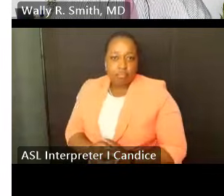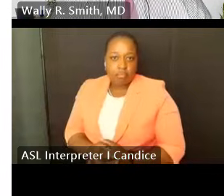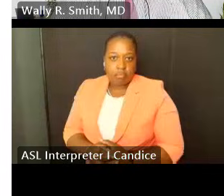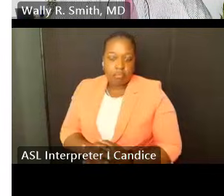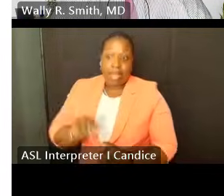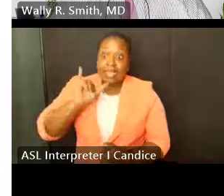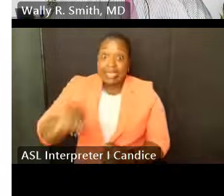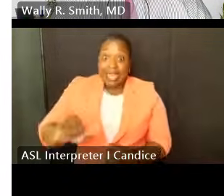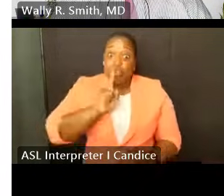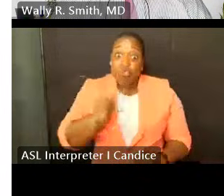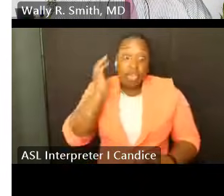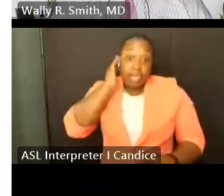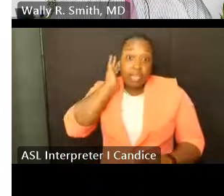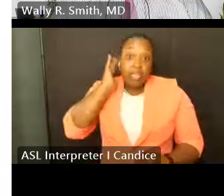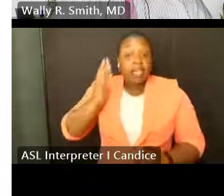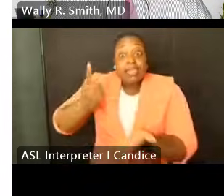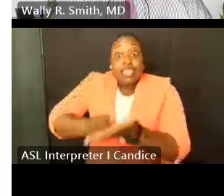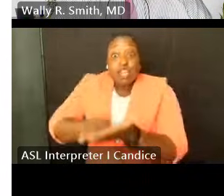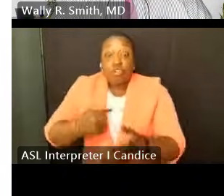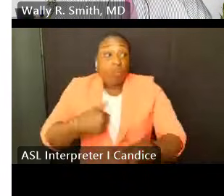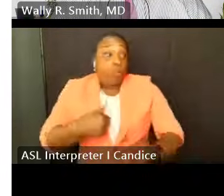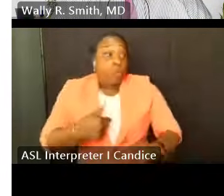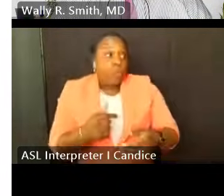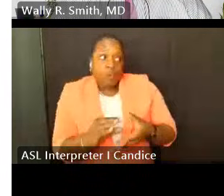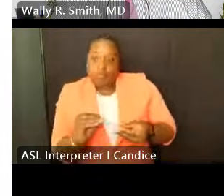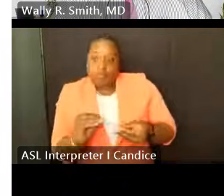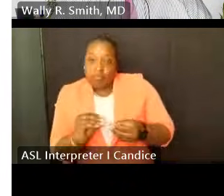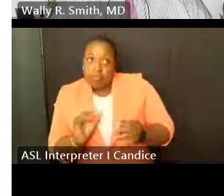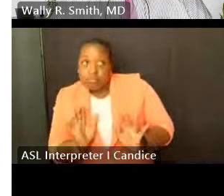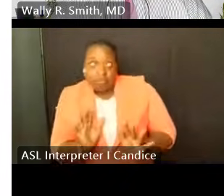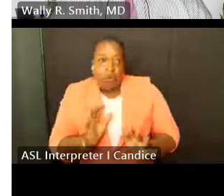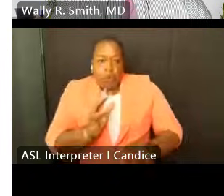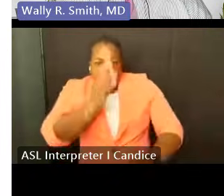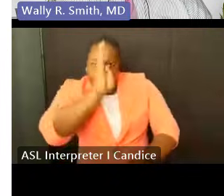implicit in your discussions? And I just wonder if you could maybe spend a moment talking about it.